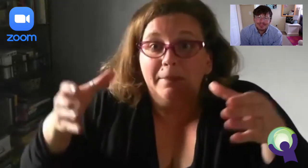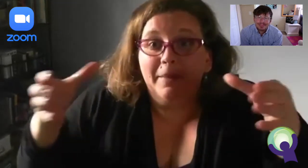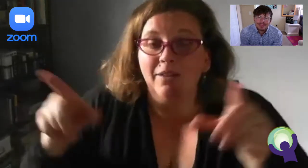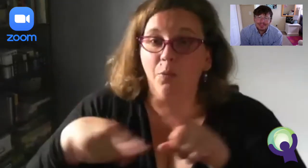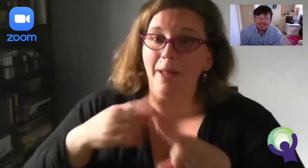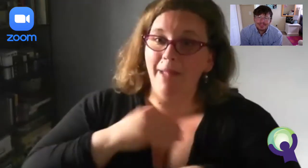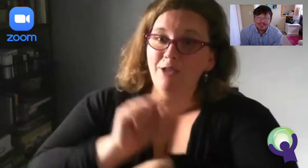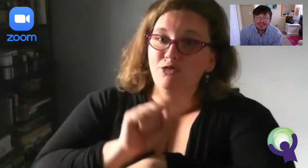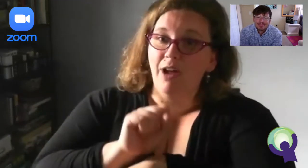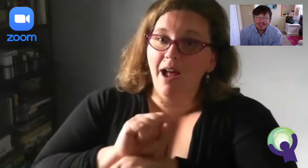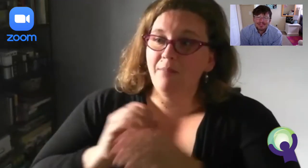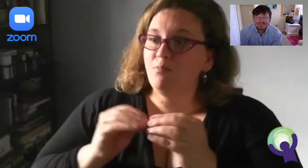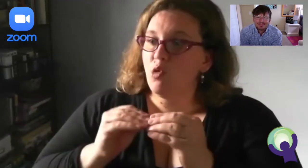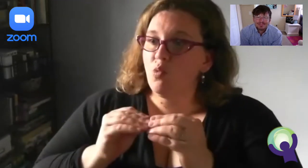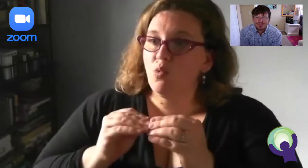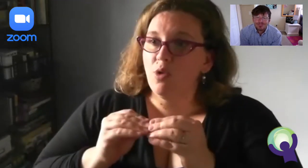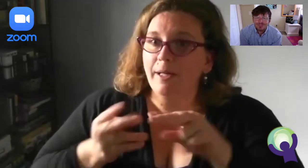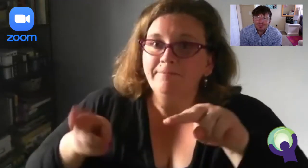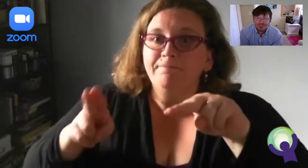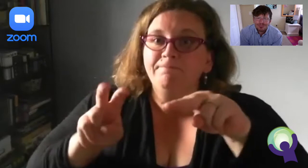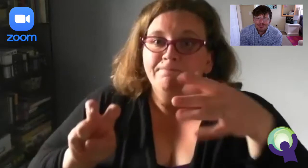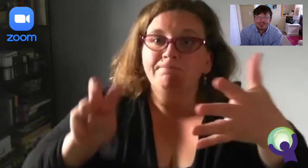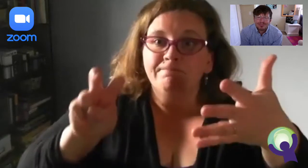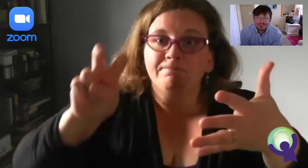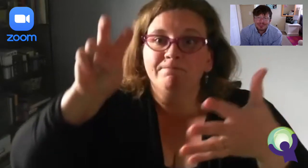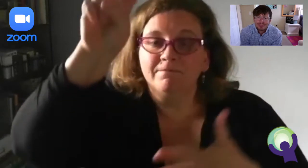life, I got an apartment and then as I moved